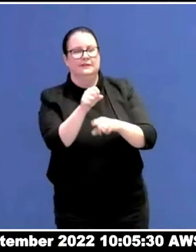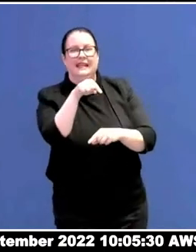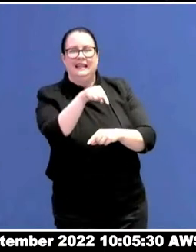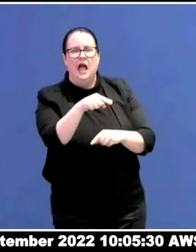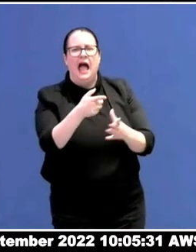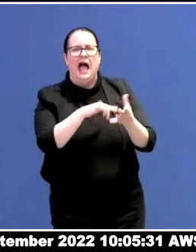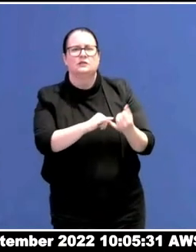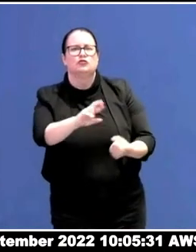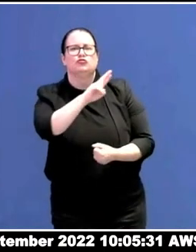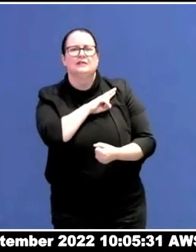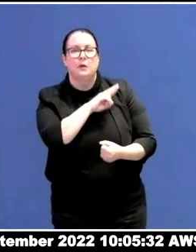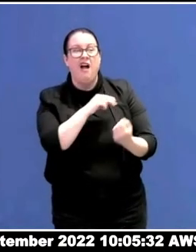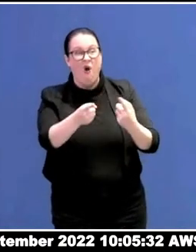responsible for something happening.